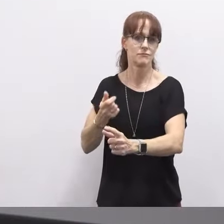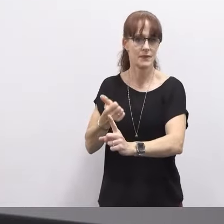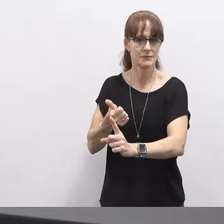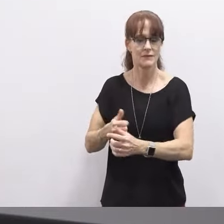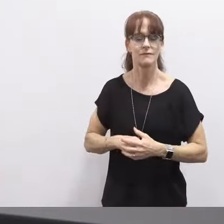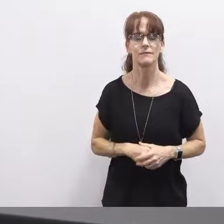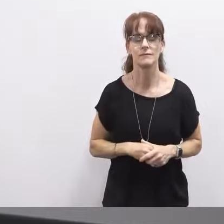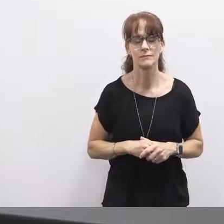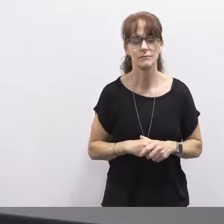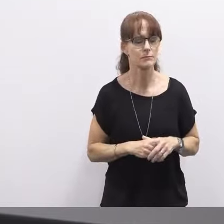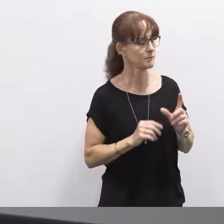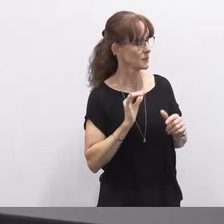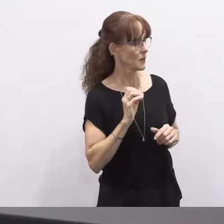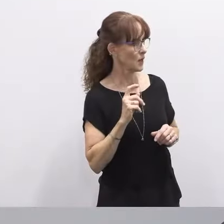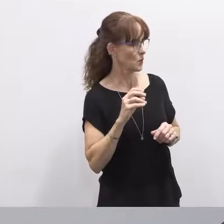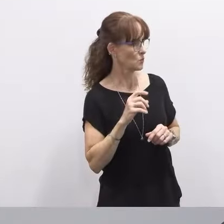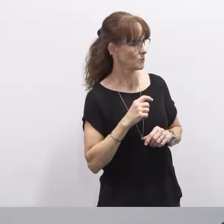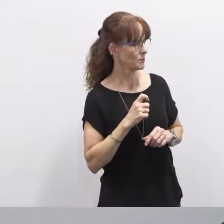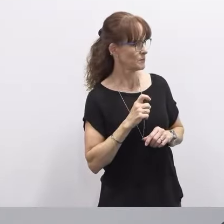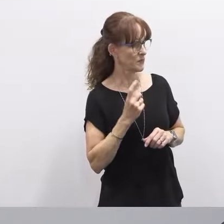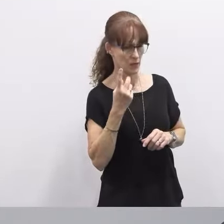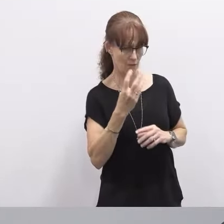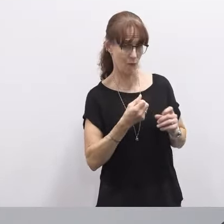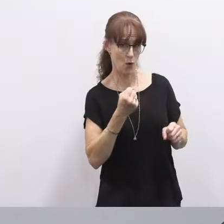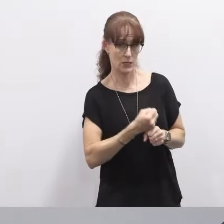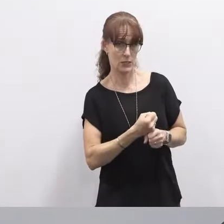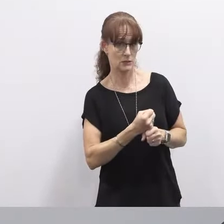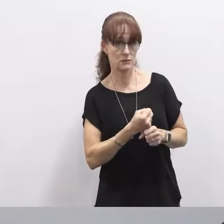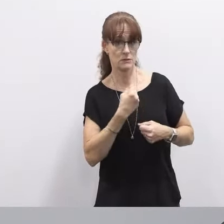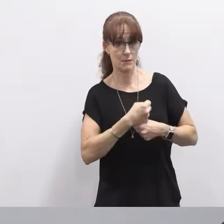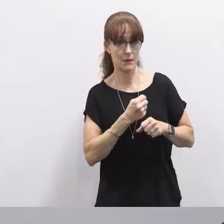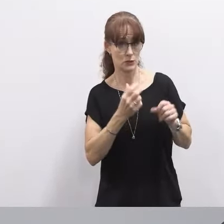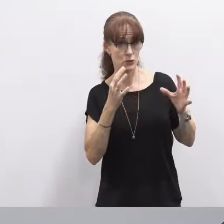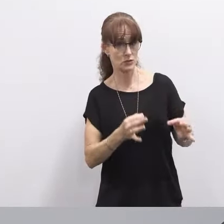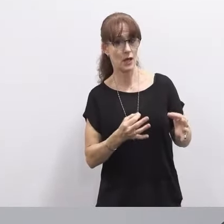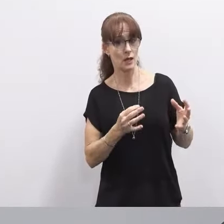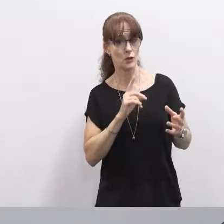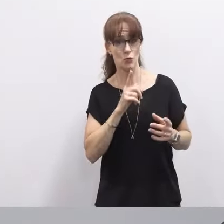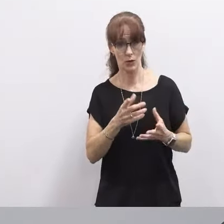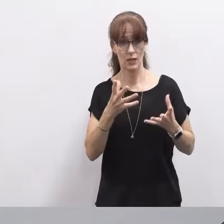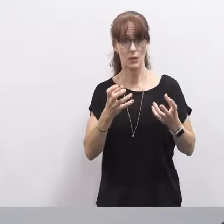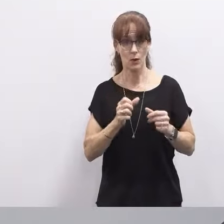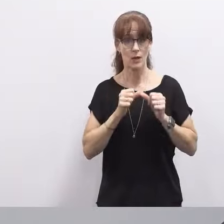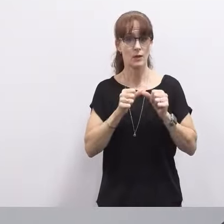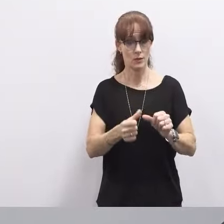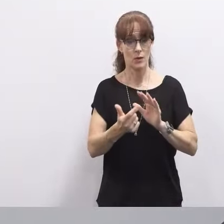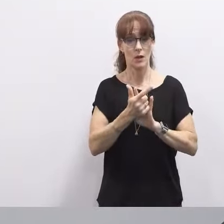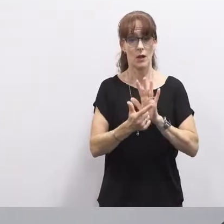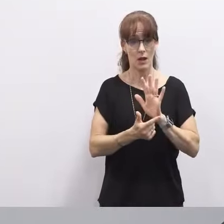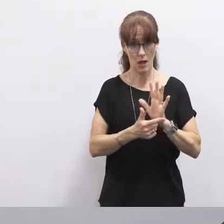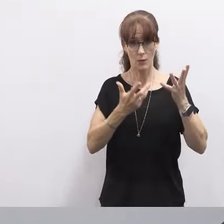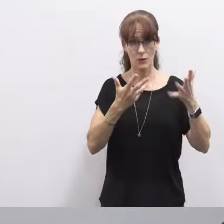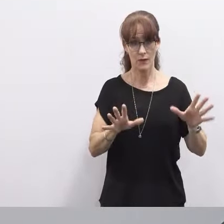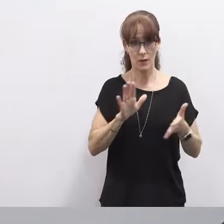And that for years has made you decide that you really think you wanna pursue law when you're done with college?